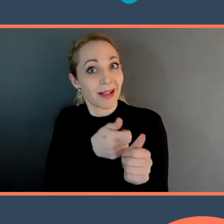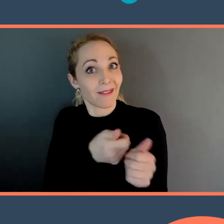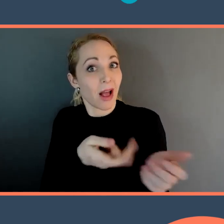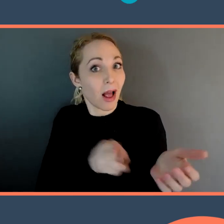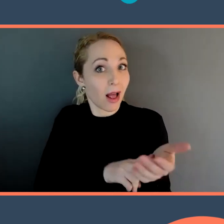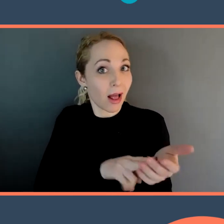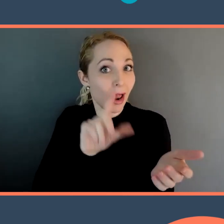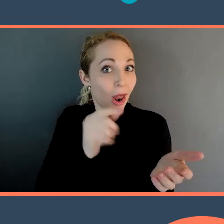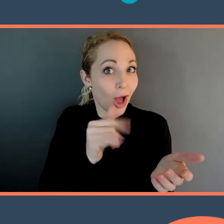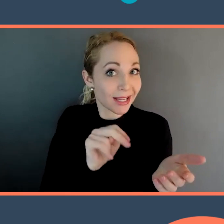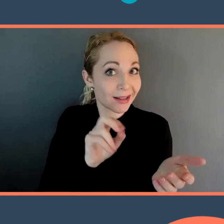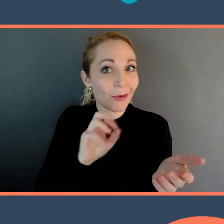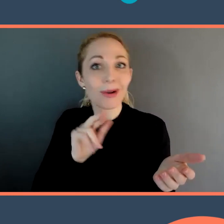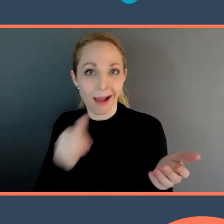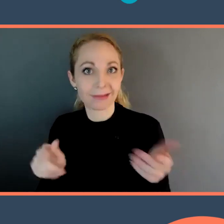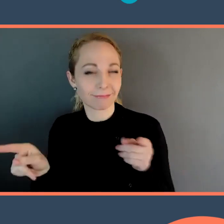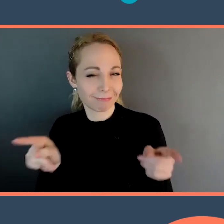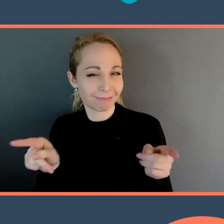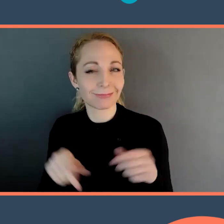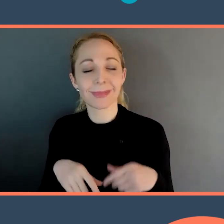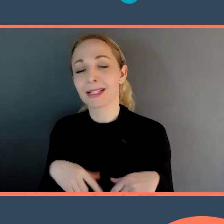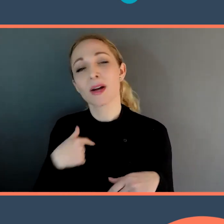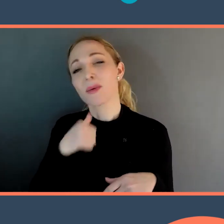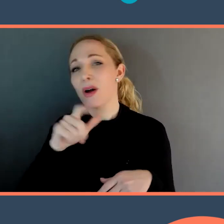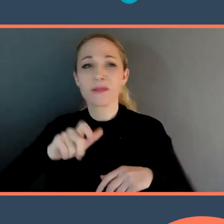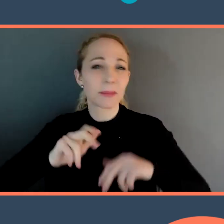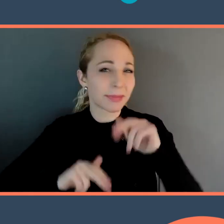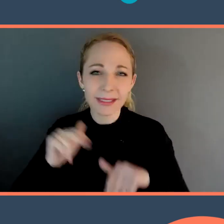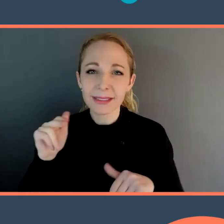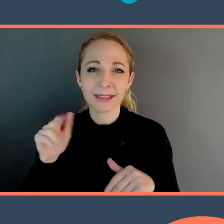WE DON'T NEED TO BUILD A MENU MODULE FROM SCRATCH.